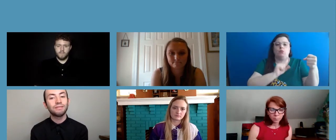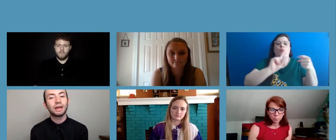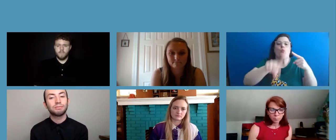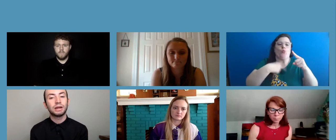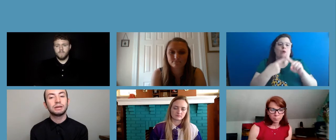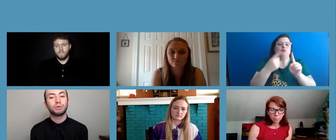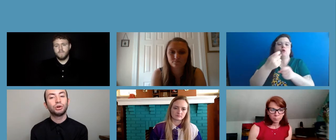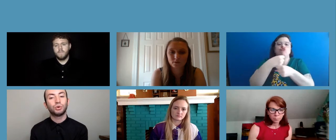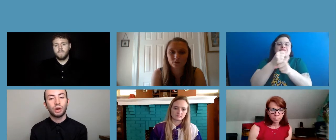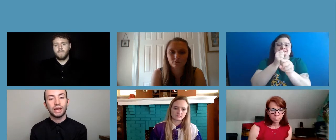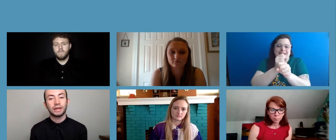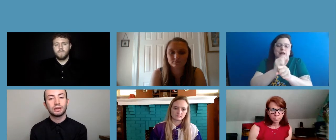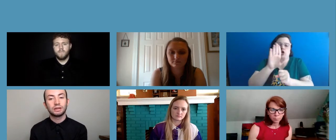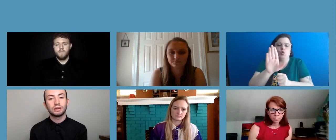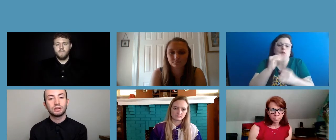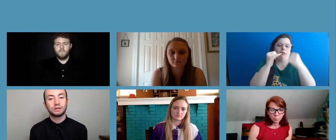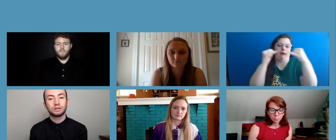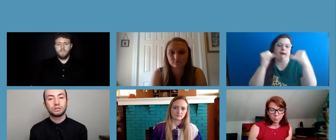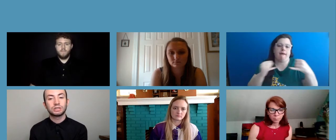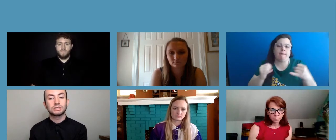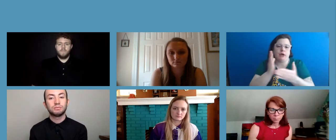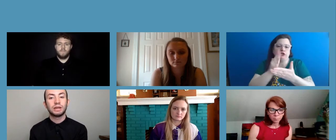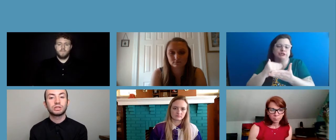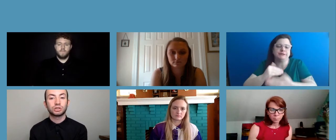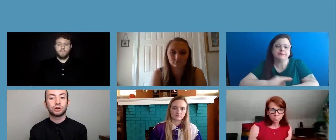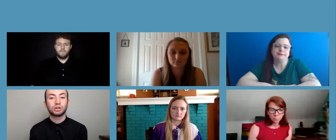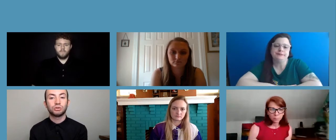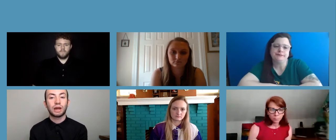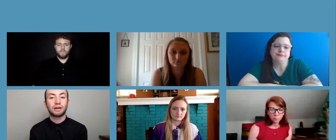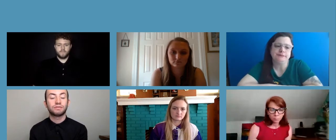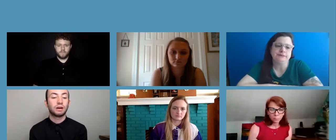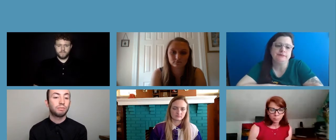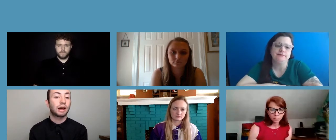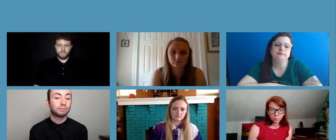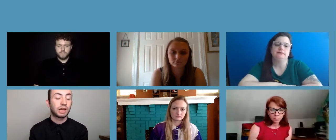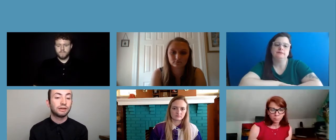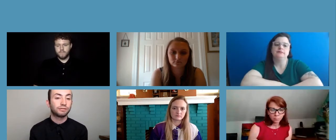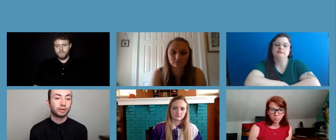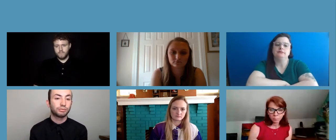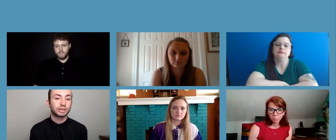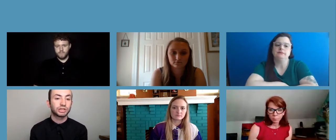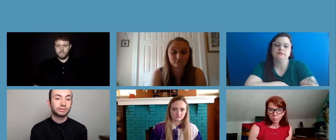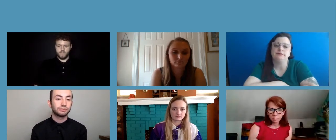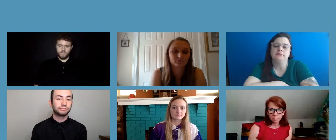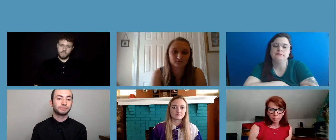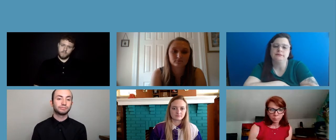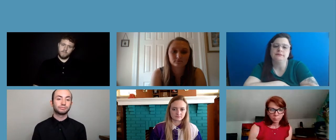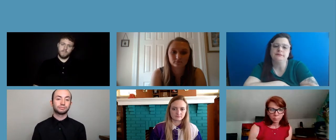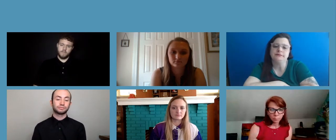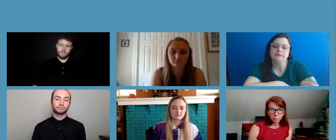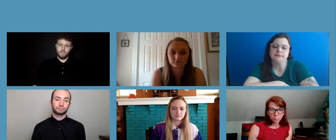have that money put away just to make sure that you have a bottom line for your budget.